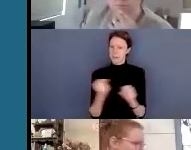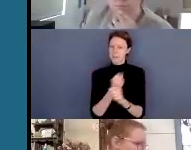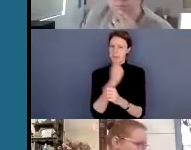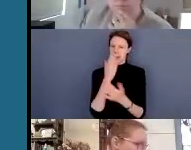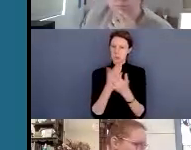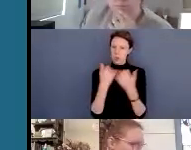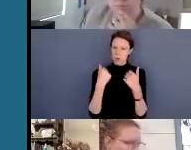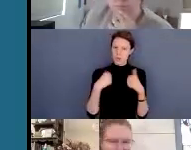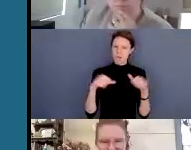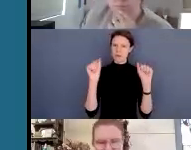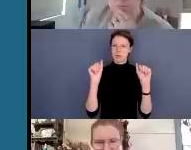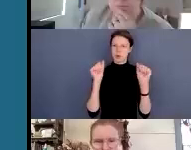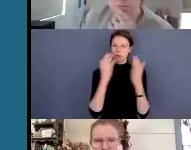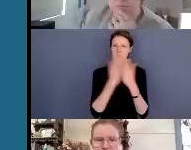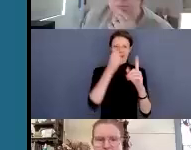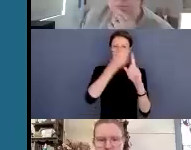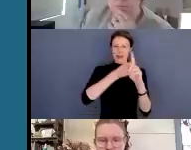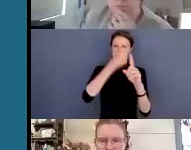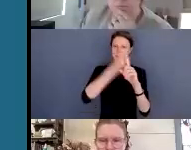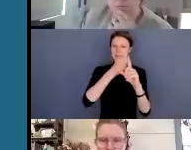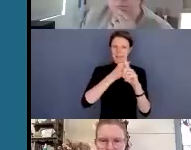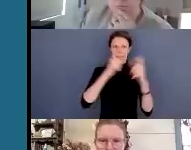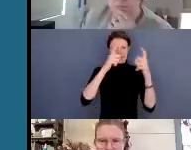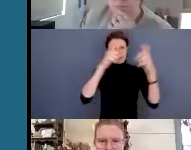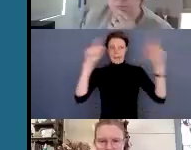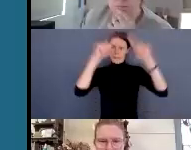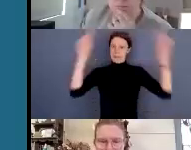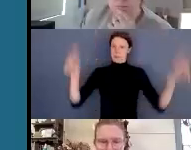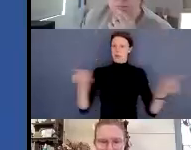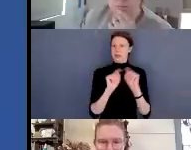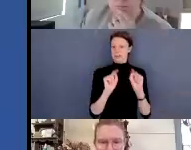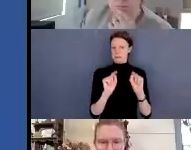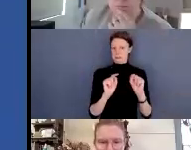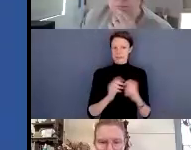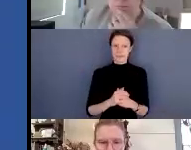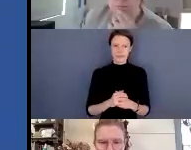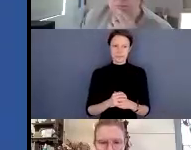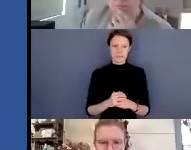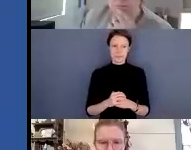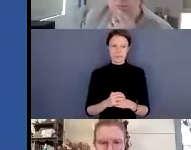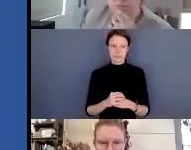But advocacy really is the umbrella term. I just want to note there, just a bit of a warning.